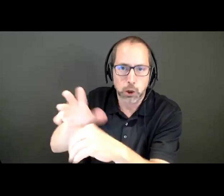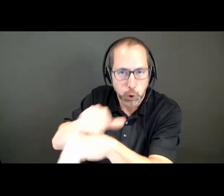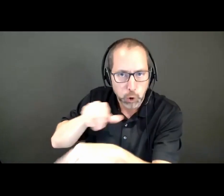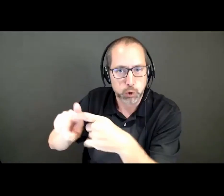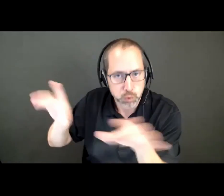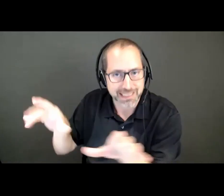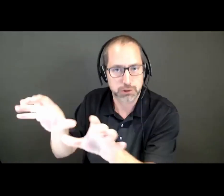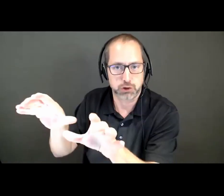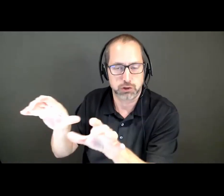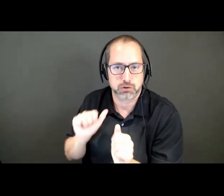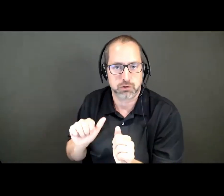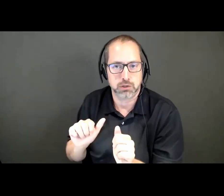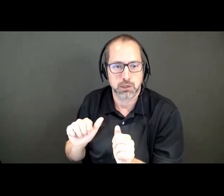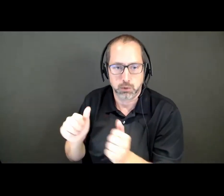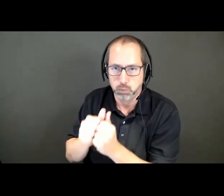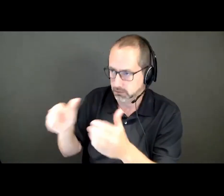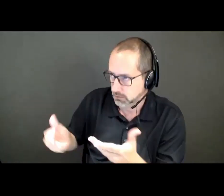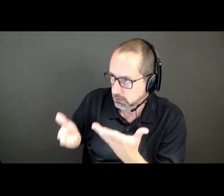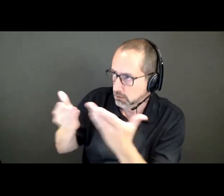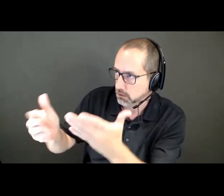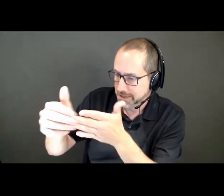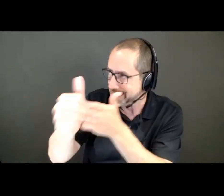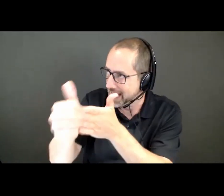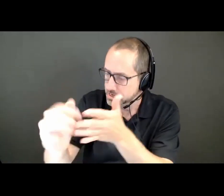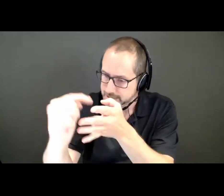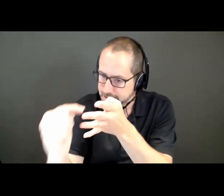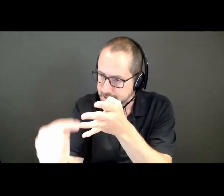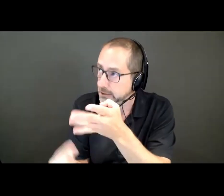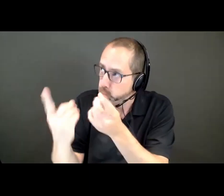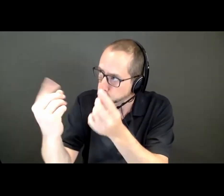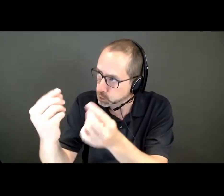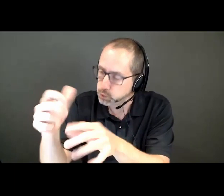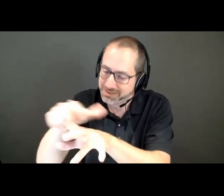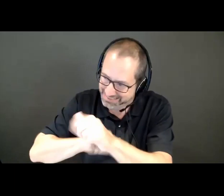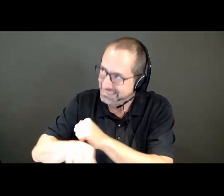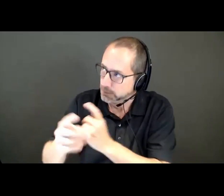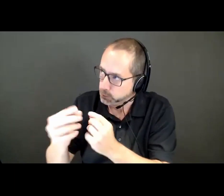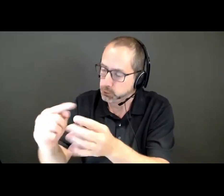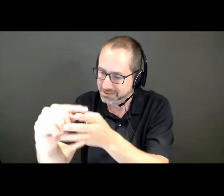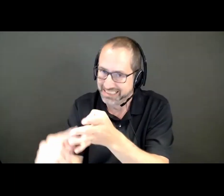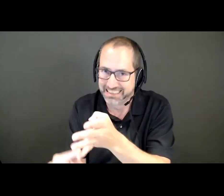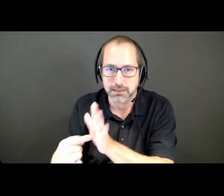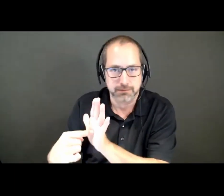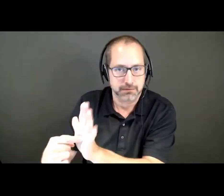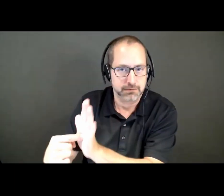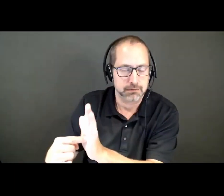with recommendations or guidance on how to act. And this of course requires a step further,